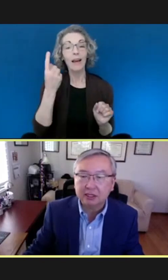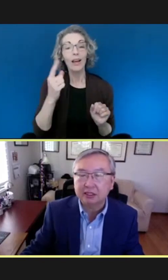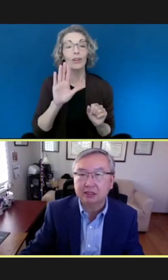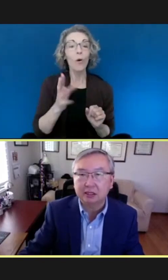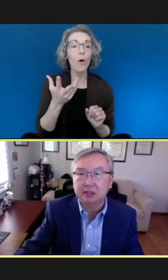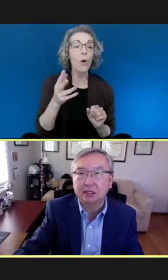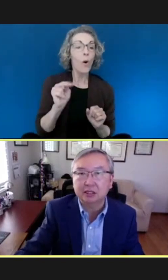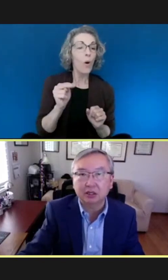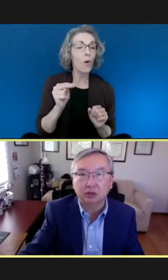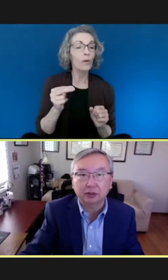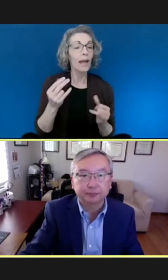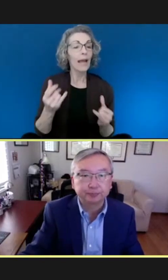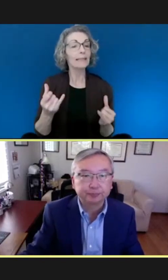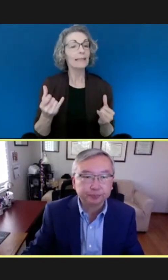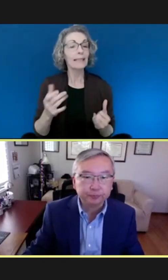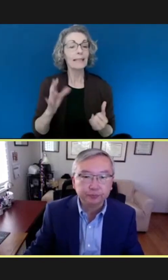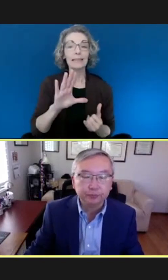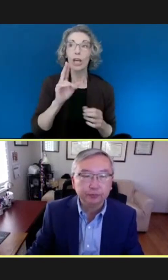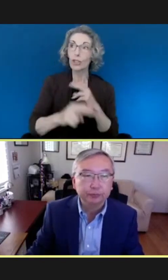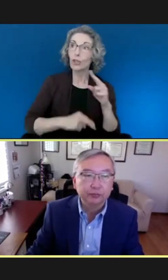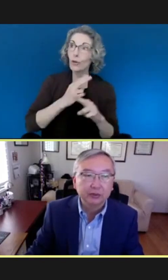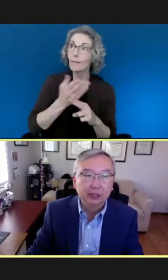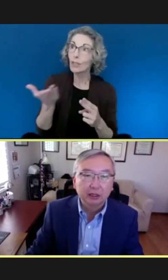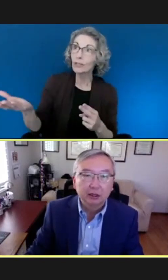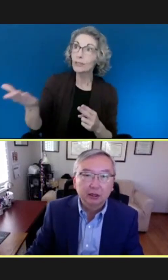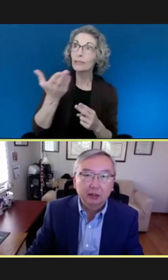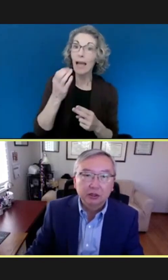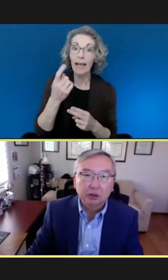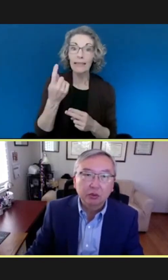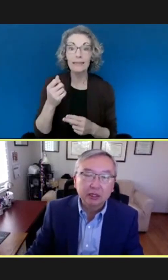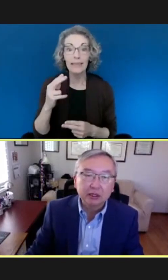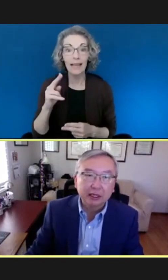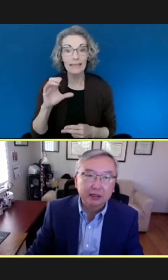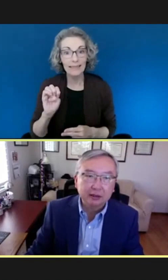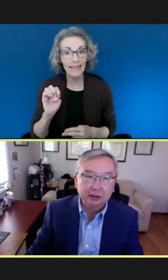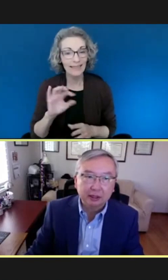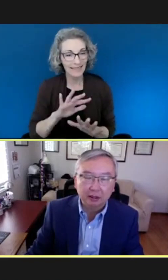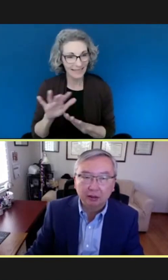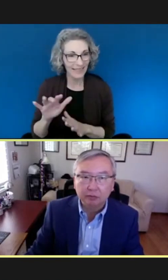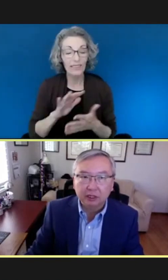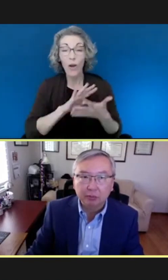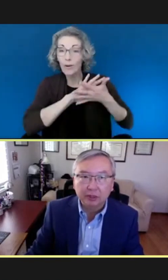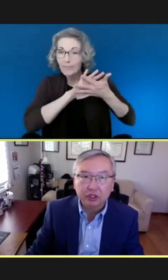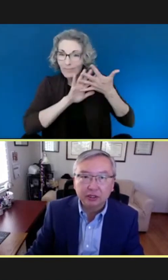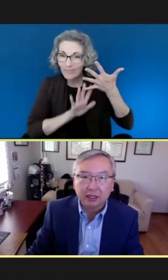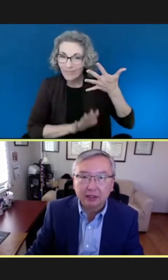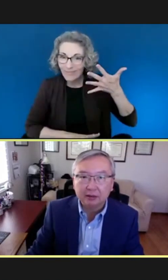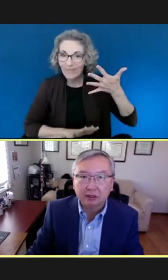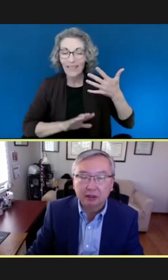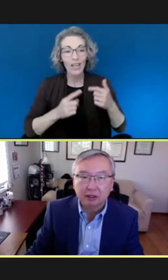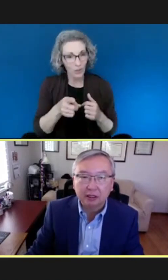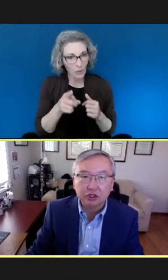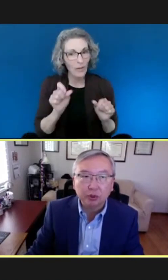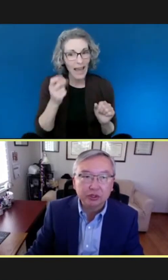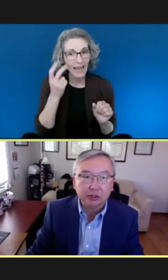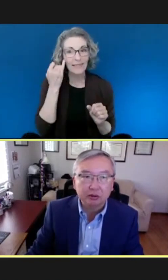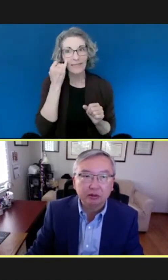the universe's existence, etc. So, one can imagine that each person can